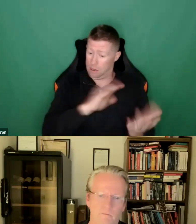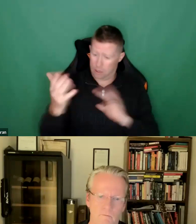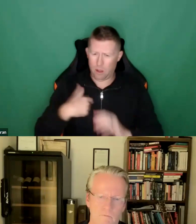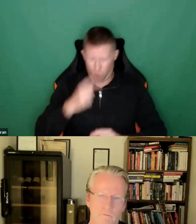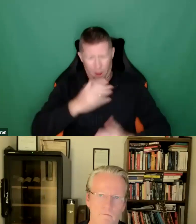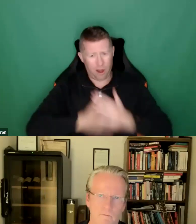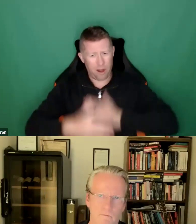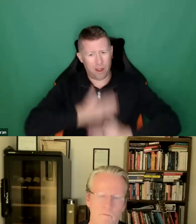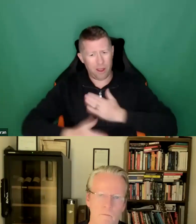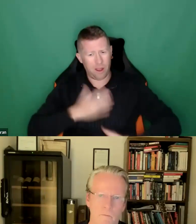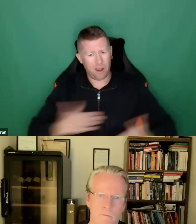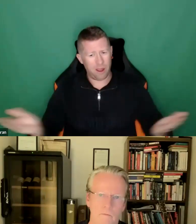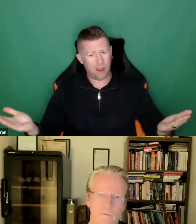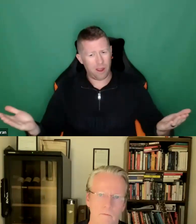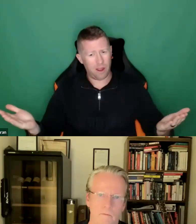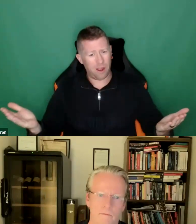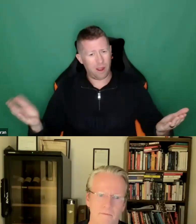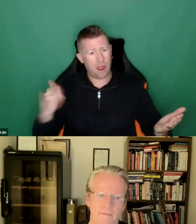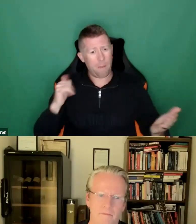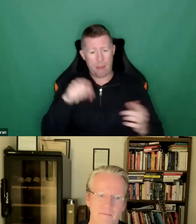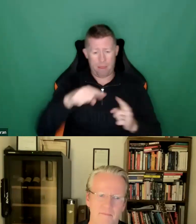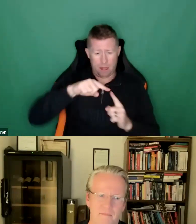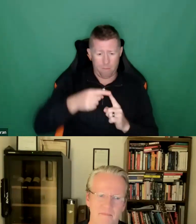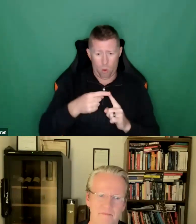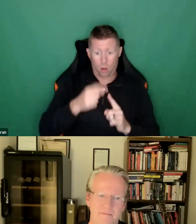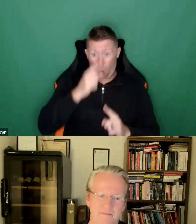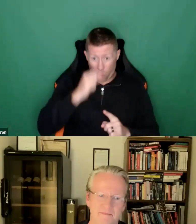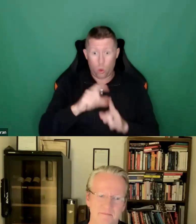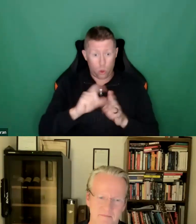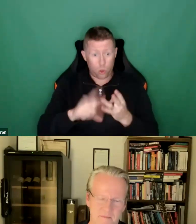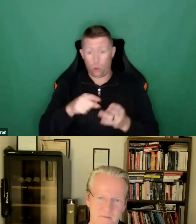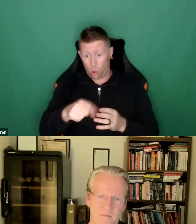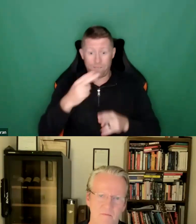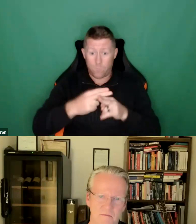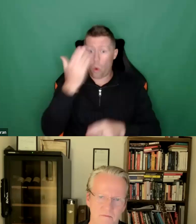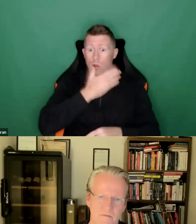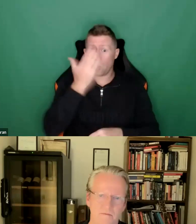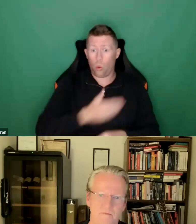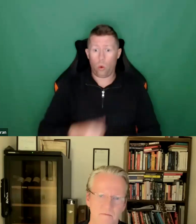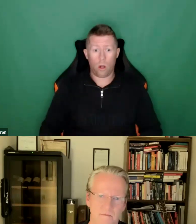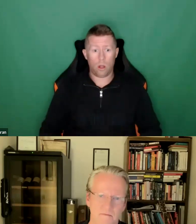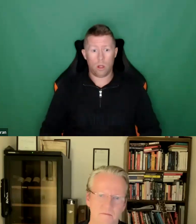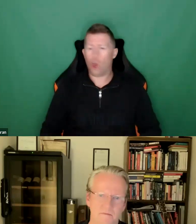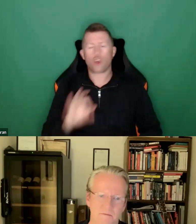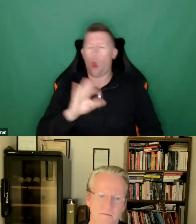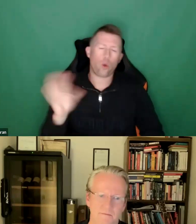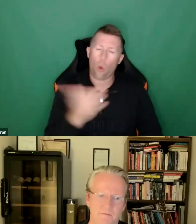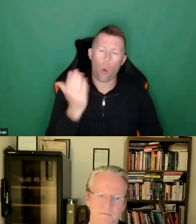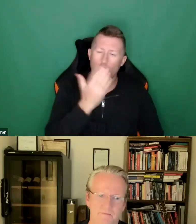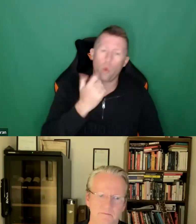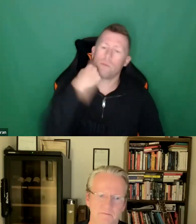That kind of gives up. You have these inflection points and these distractions that happen like COVID, that was a major destruction.